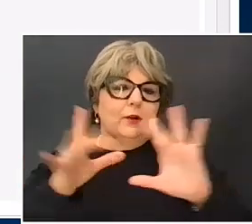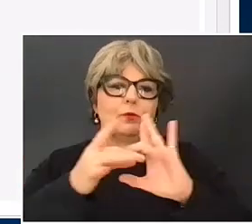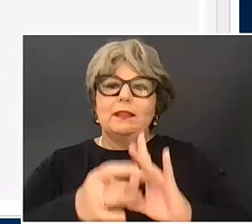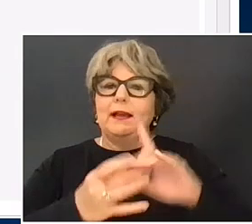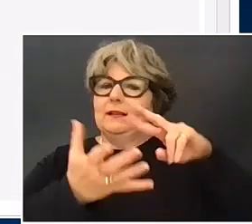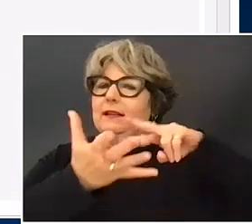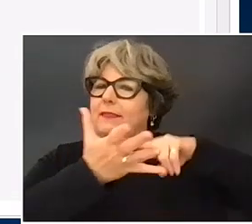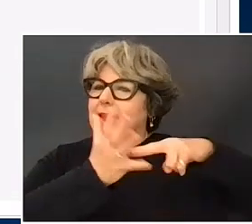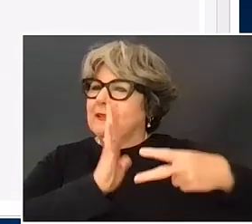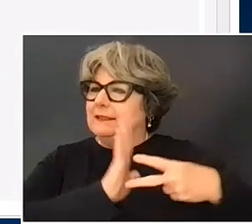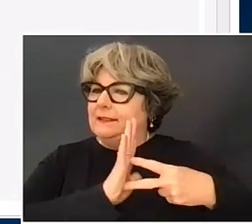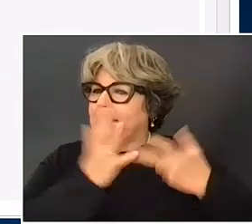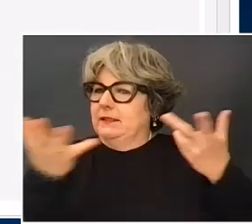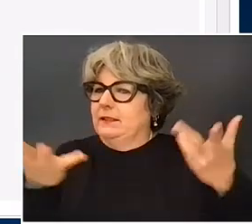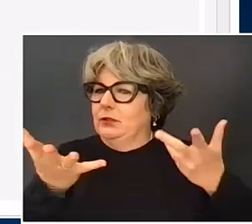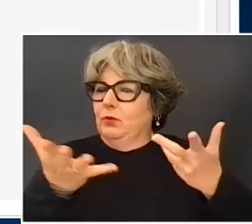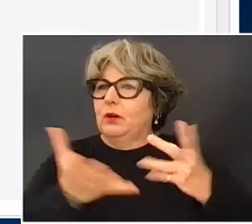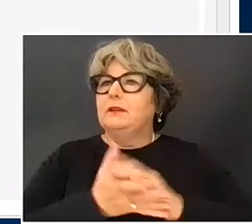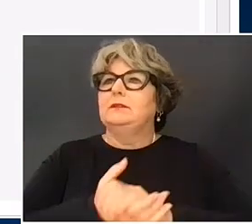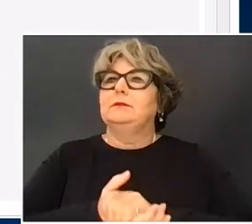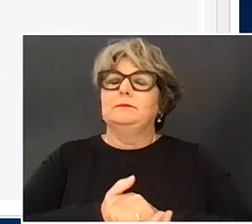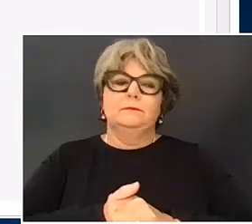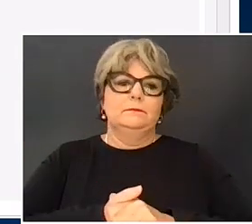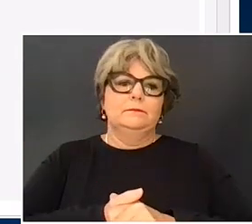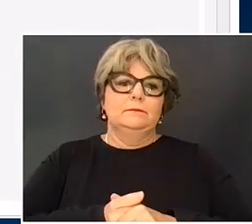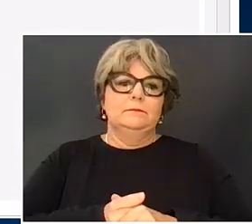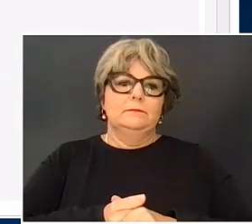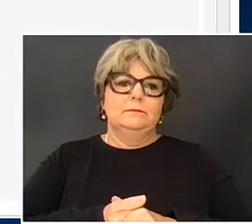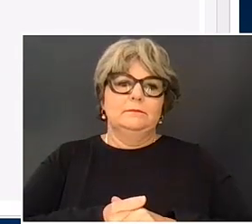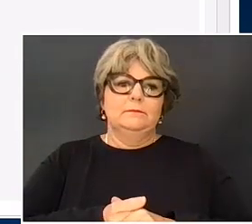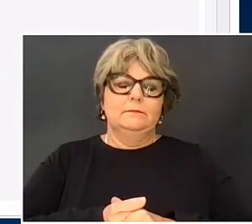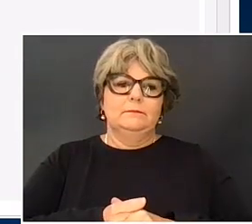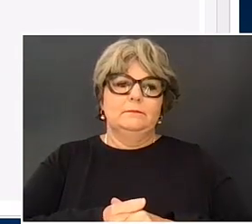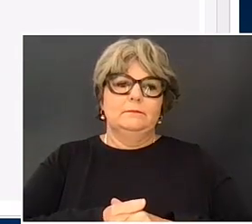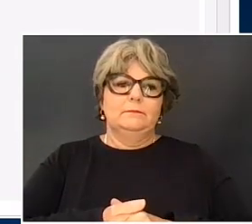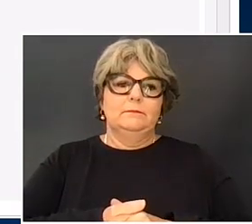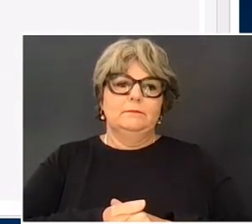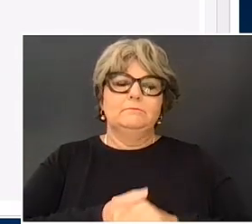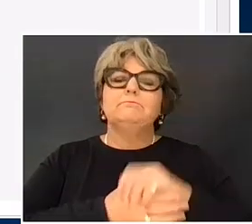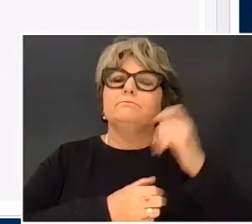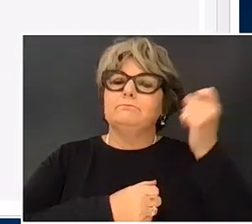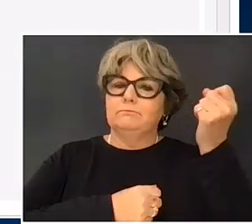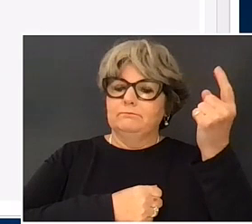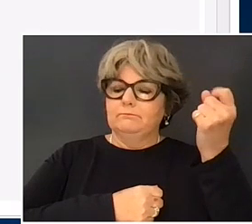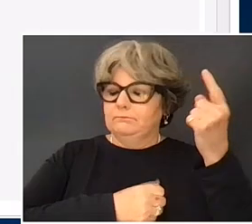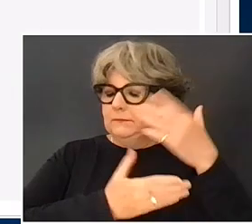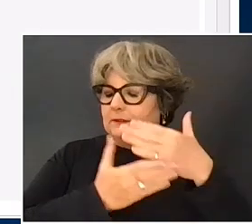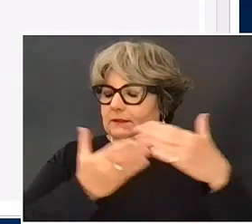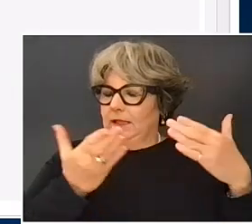here. You know, I understand some of what we've discussed throughout and what was